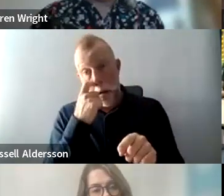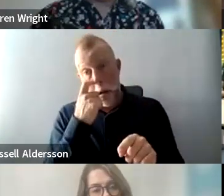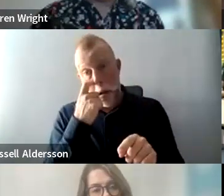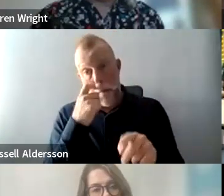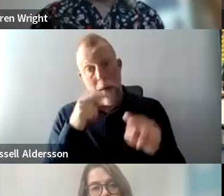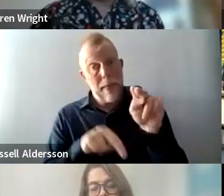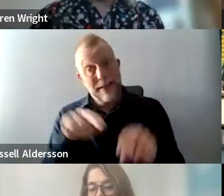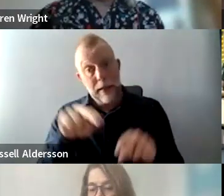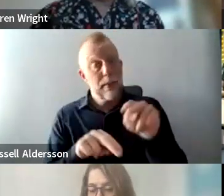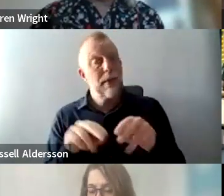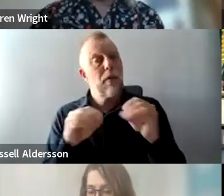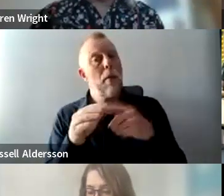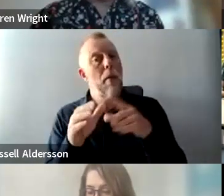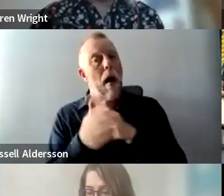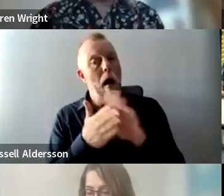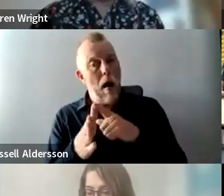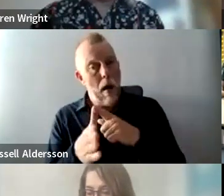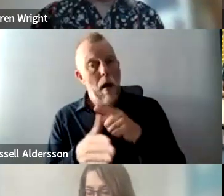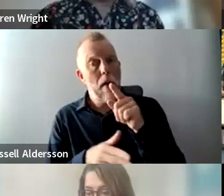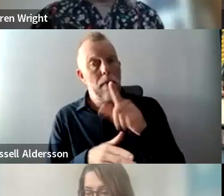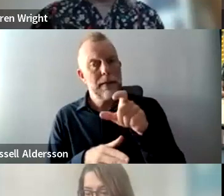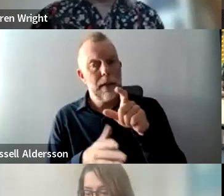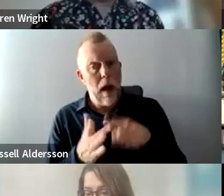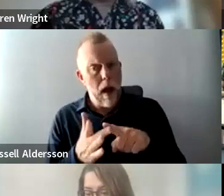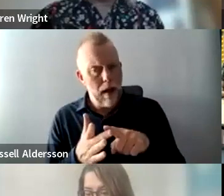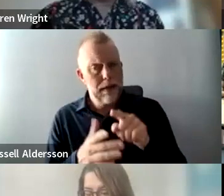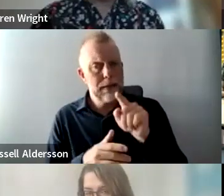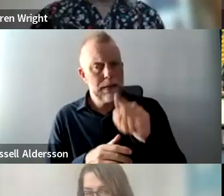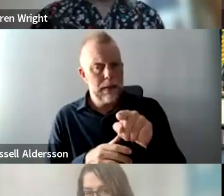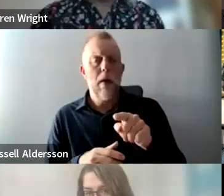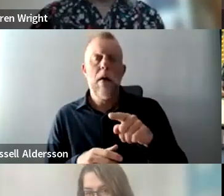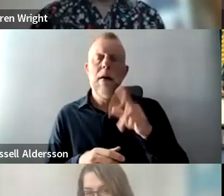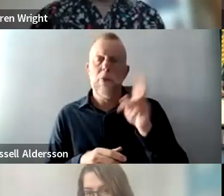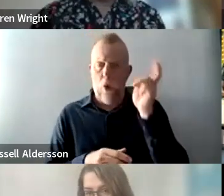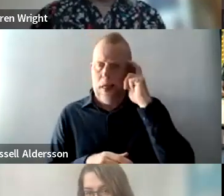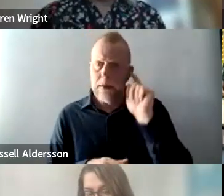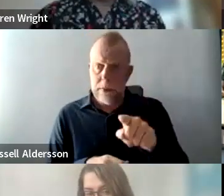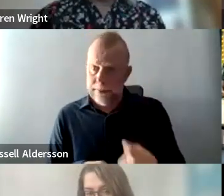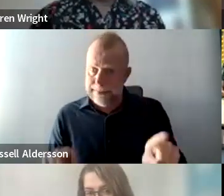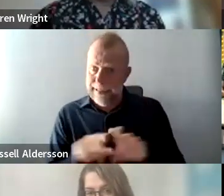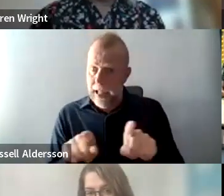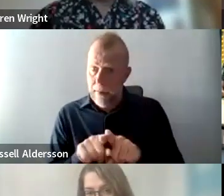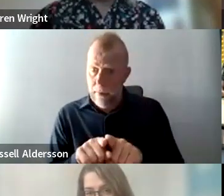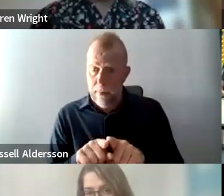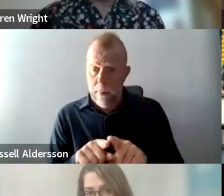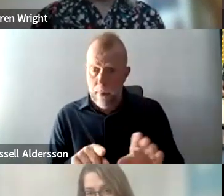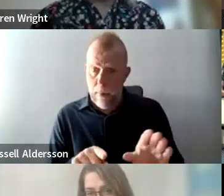for the BAHA and the CIs, were they the same at all the different centres?